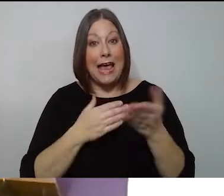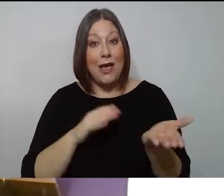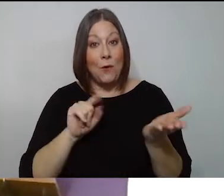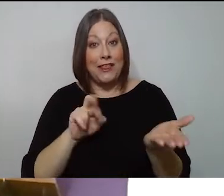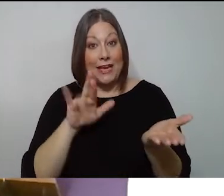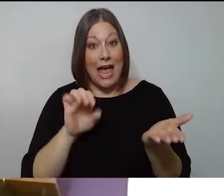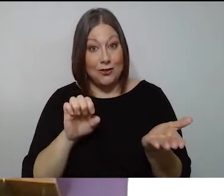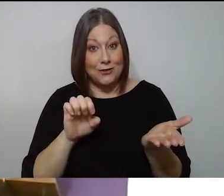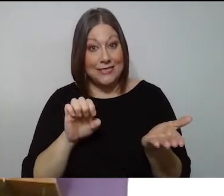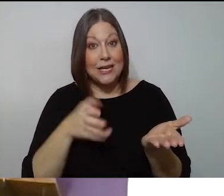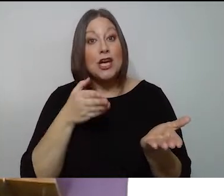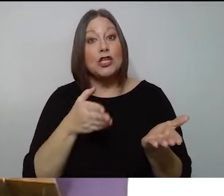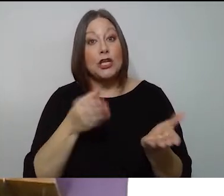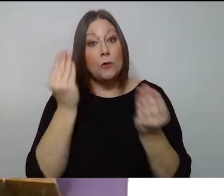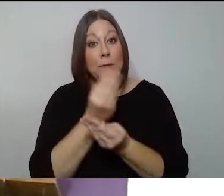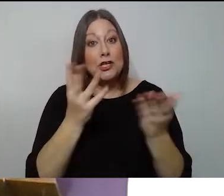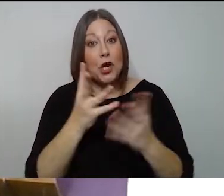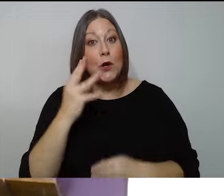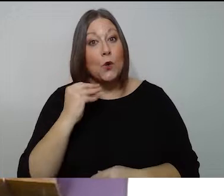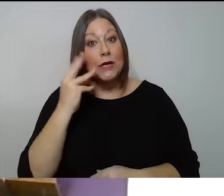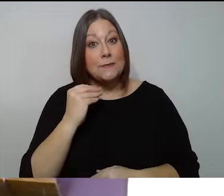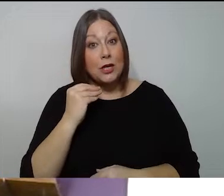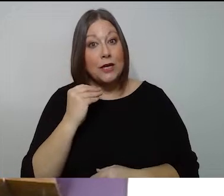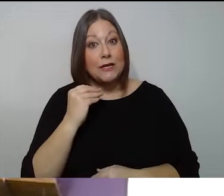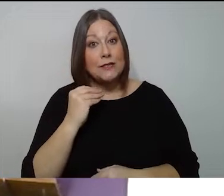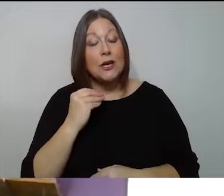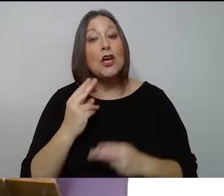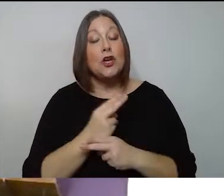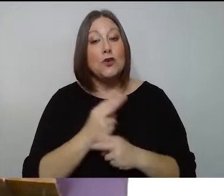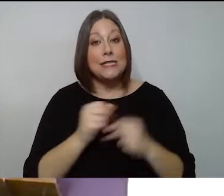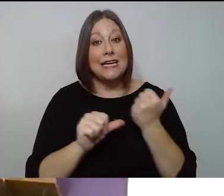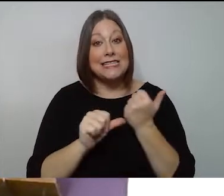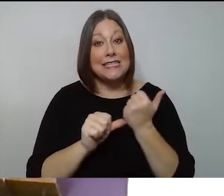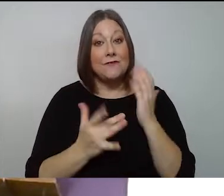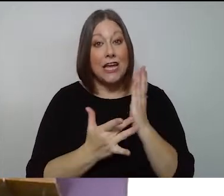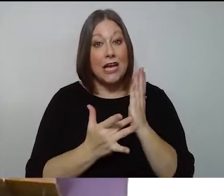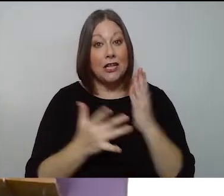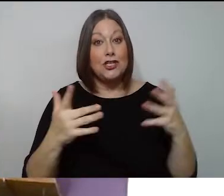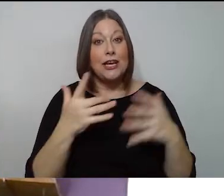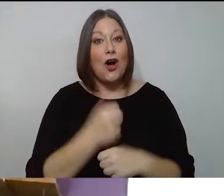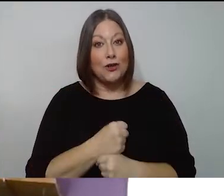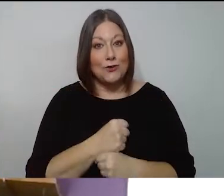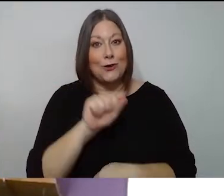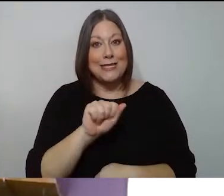Leatrice who will be sharing her experiences with assistive technology, also known as AT.